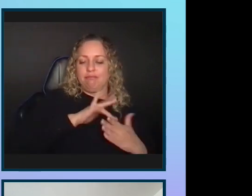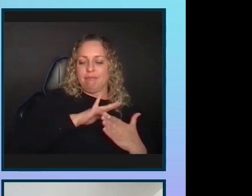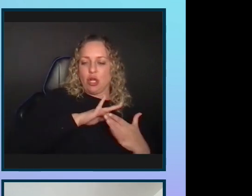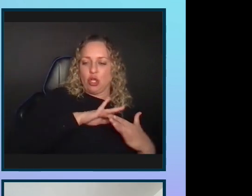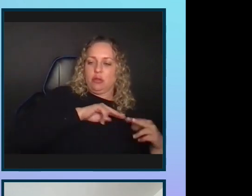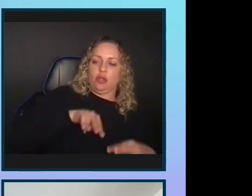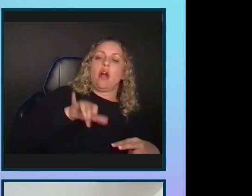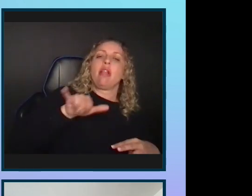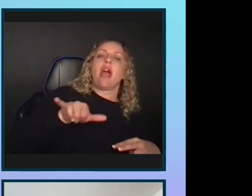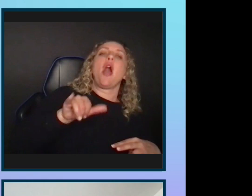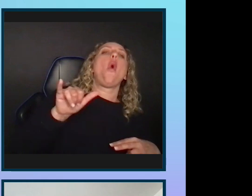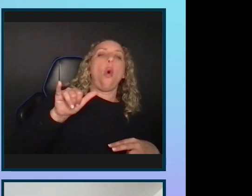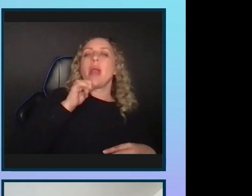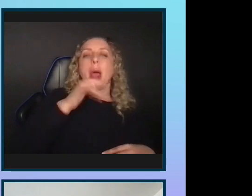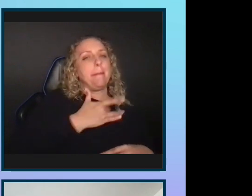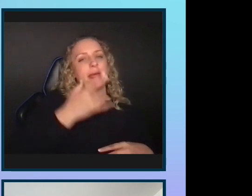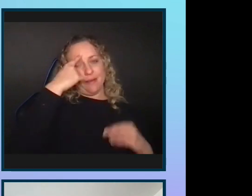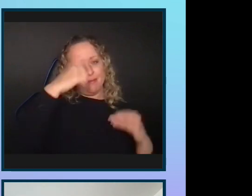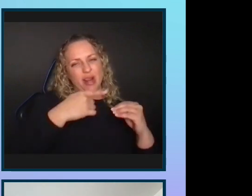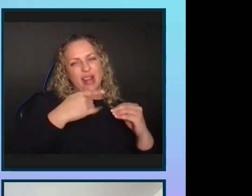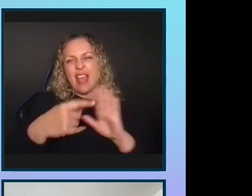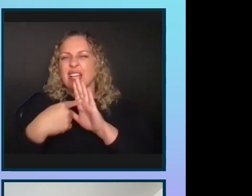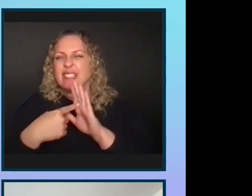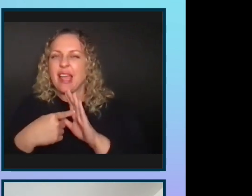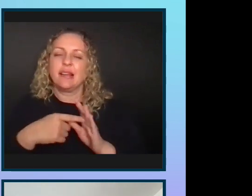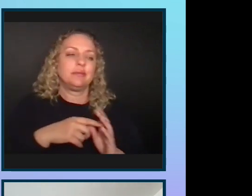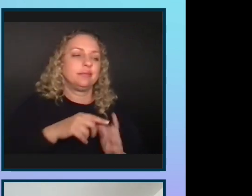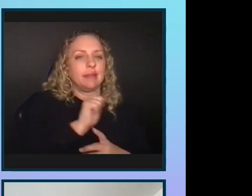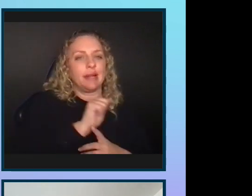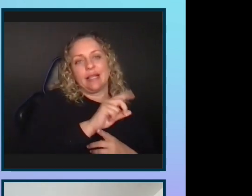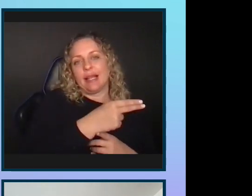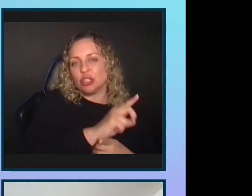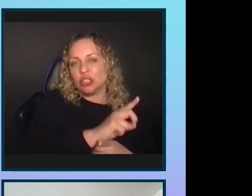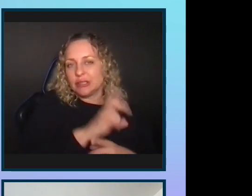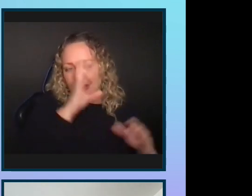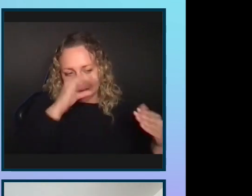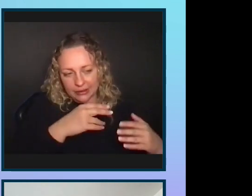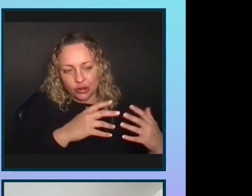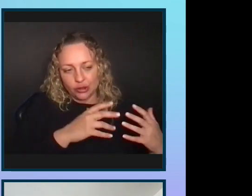there might be people who deal with attention deficits or deal with more processing time